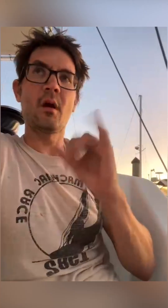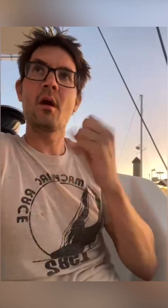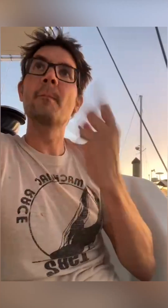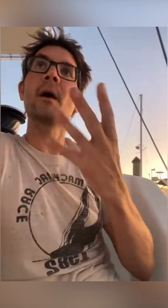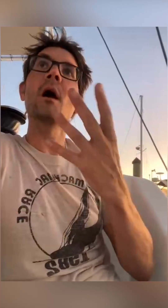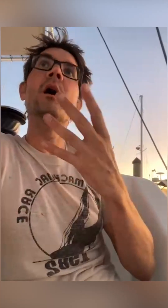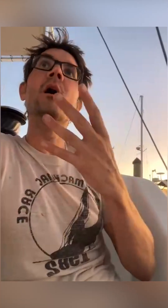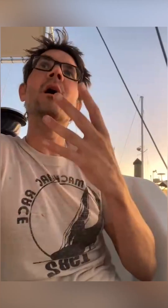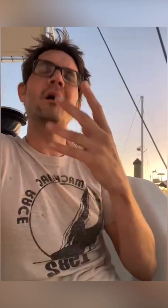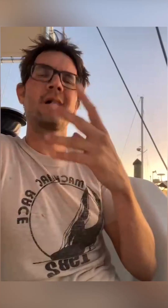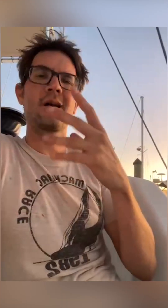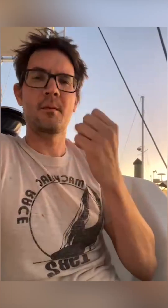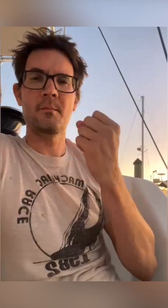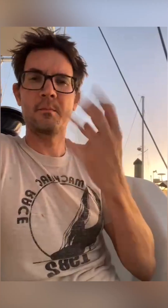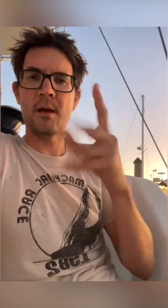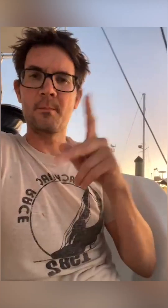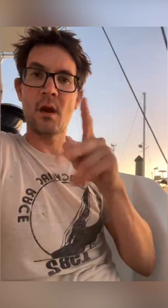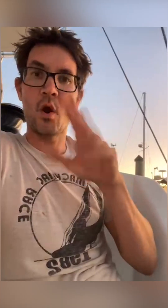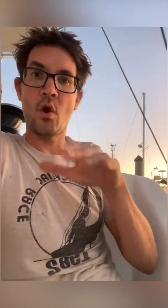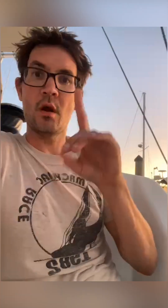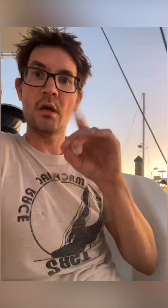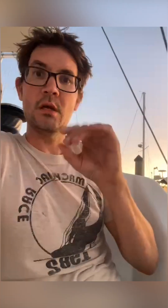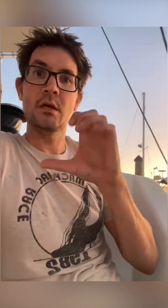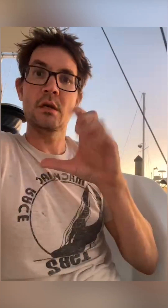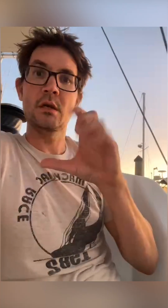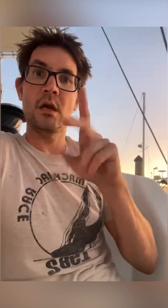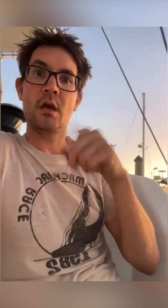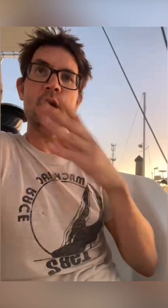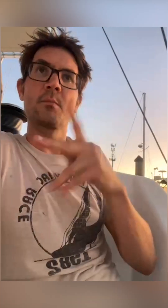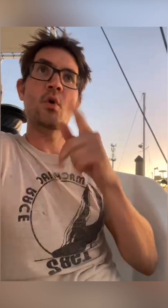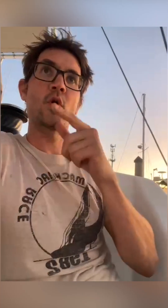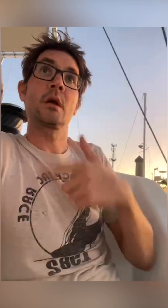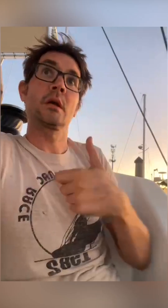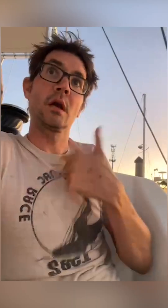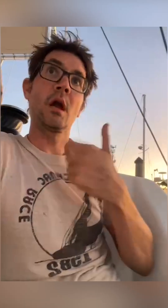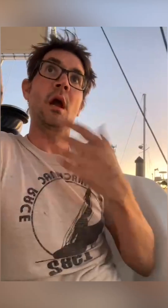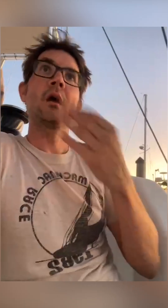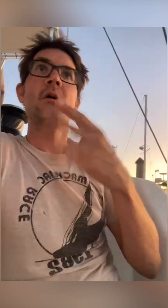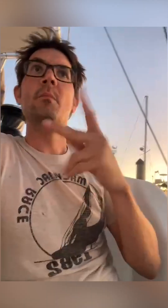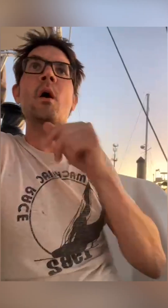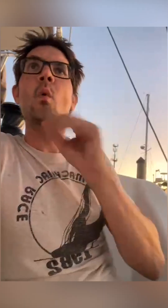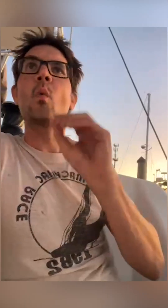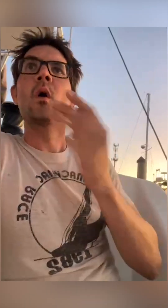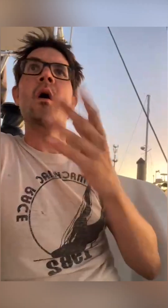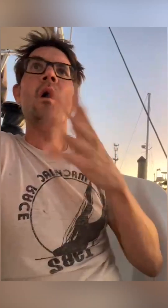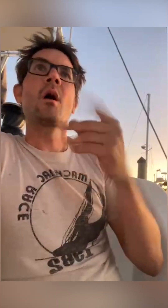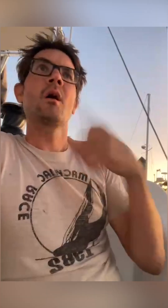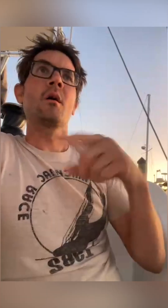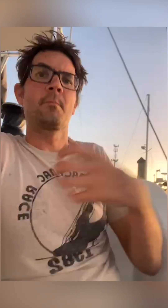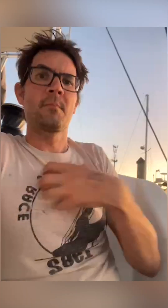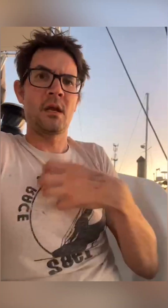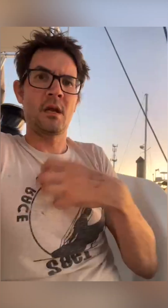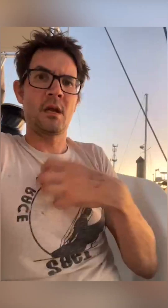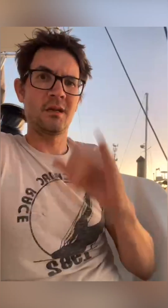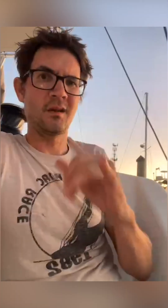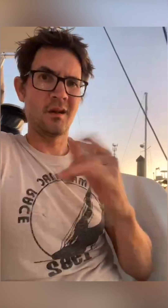a lot of other people on the dock were dealing with the same problem — even the ones who live here They were all complaining about the same issue.